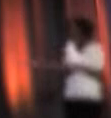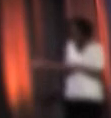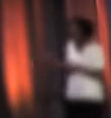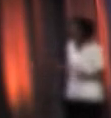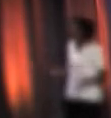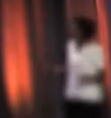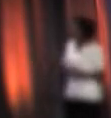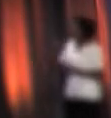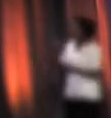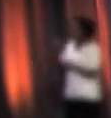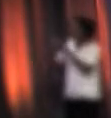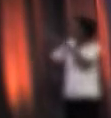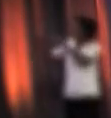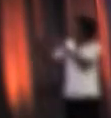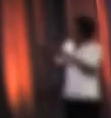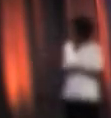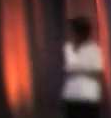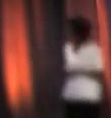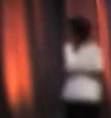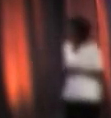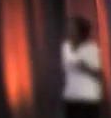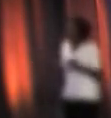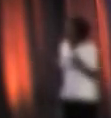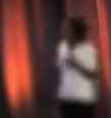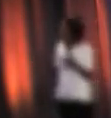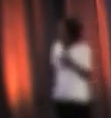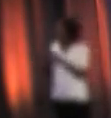in memory of Jodi Mattes (1973-2001).